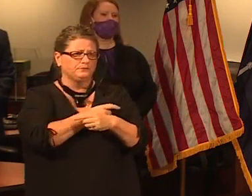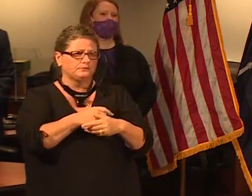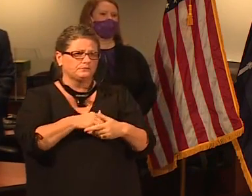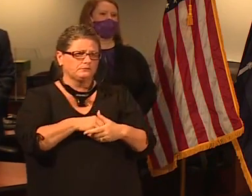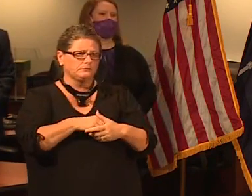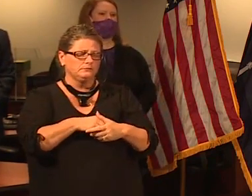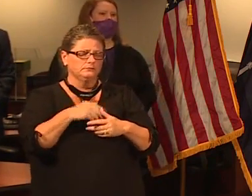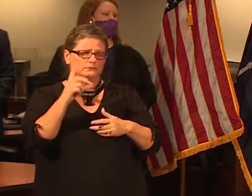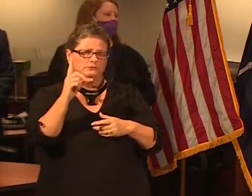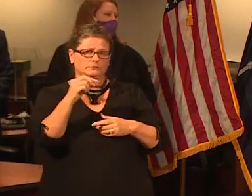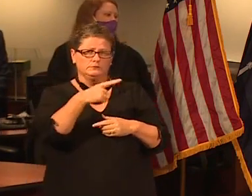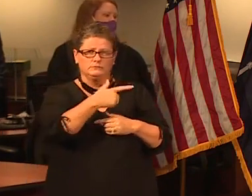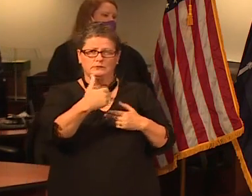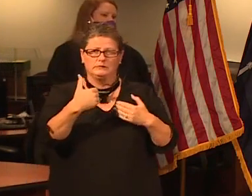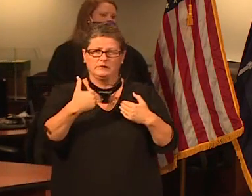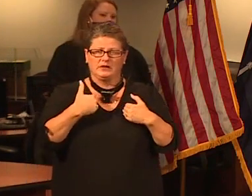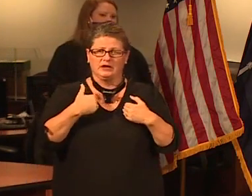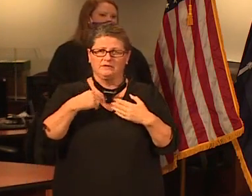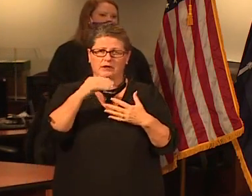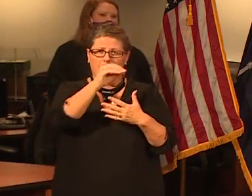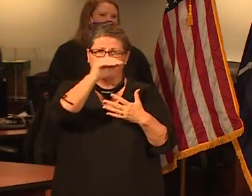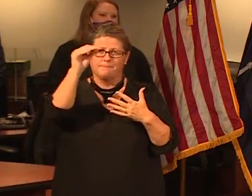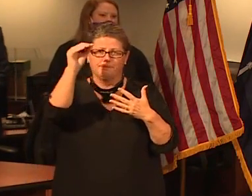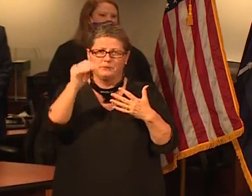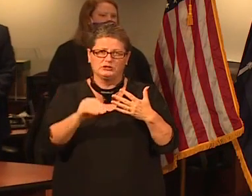I HAVE A QUESTION ABOUT THE VACCINE.